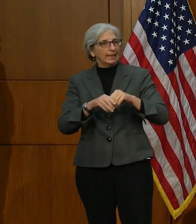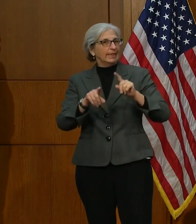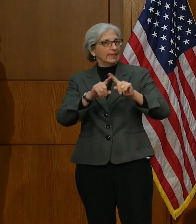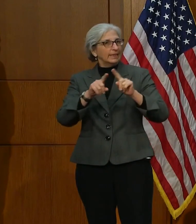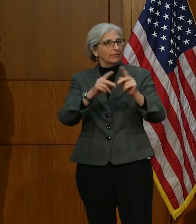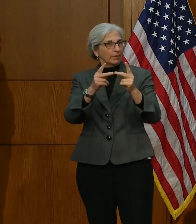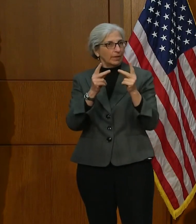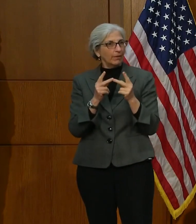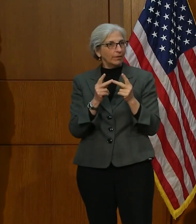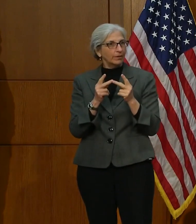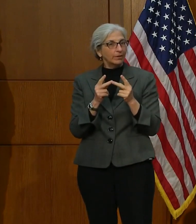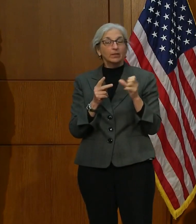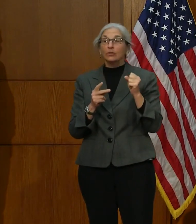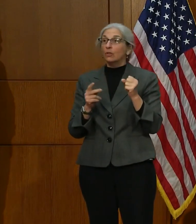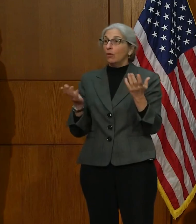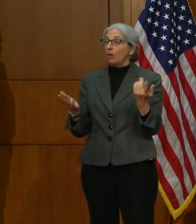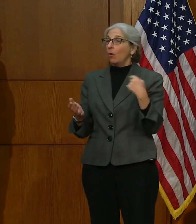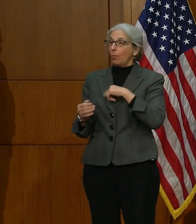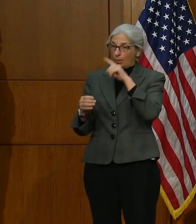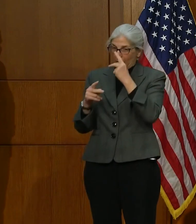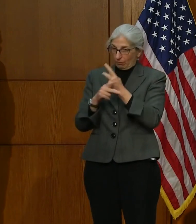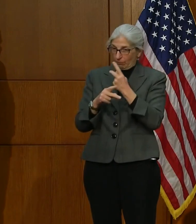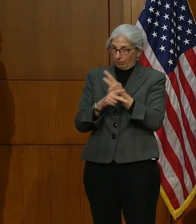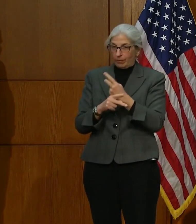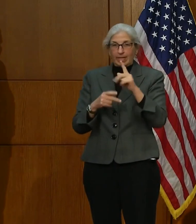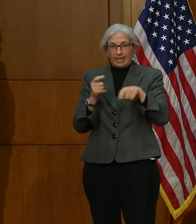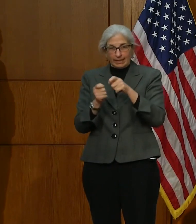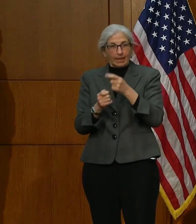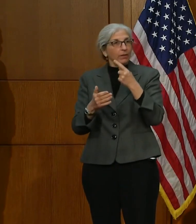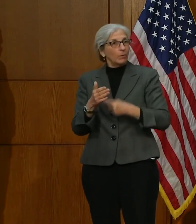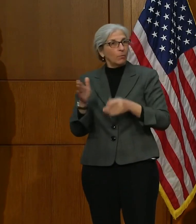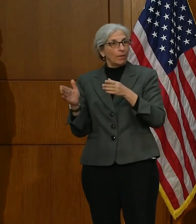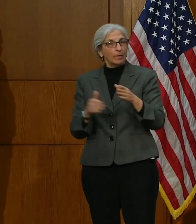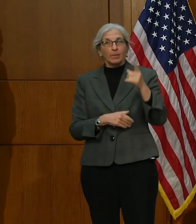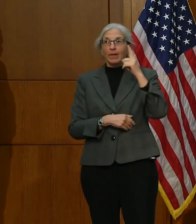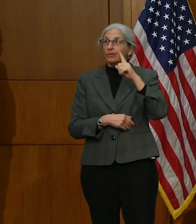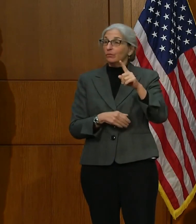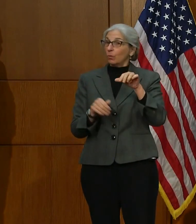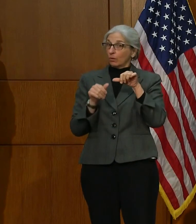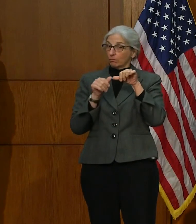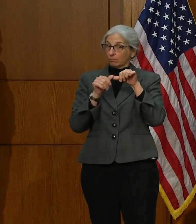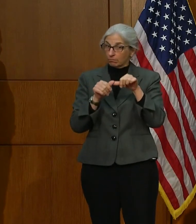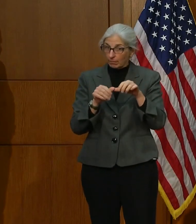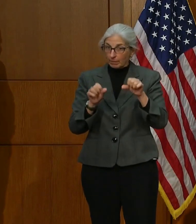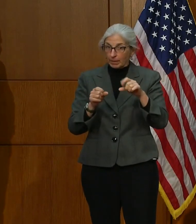OCCURRING WITH WORK WITH LOCALITIES AND THE STATE RESOURCE IS TOE WORK THROUGH